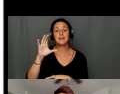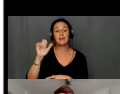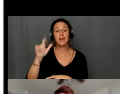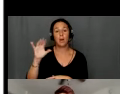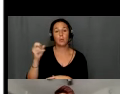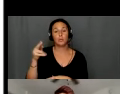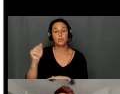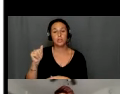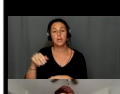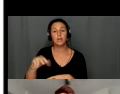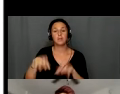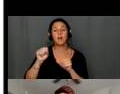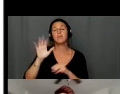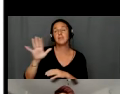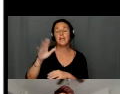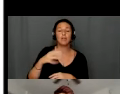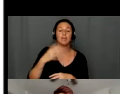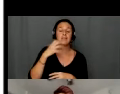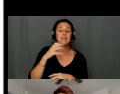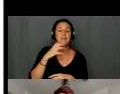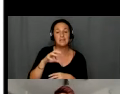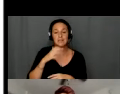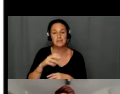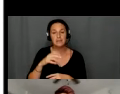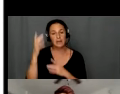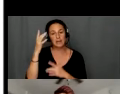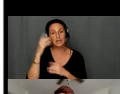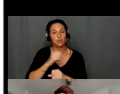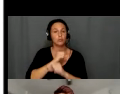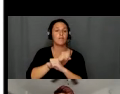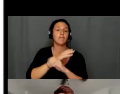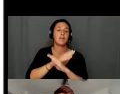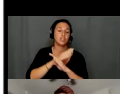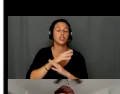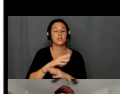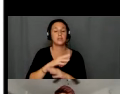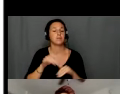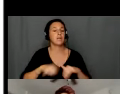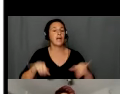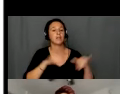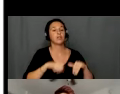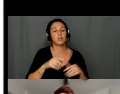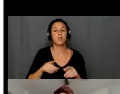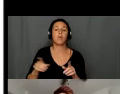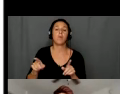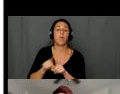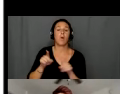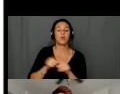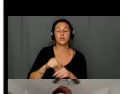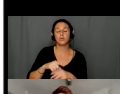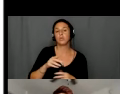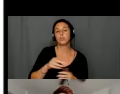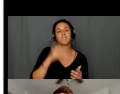illness, prevention standard for outdoor workers, and has cited 100 of workplaces each year for non compliance. Next slide.